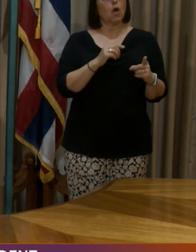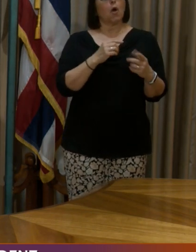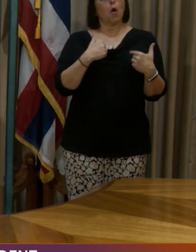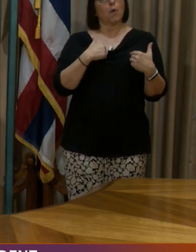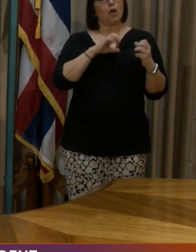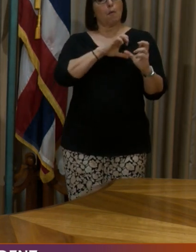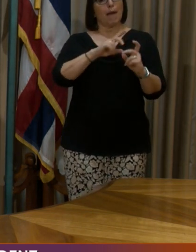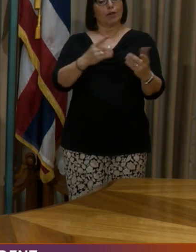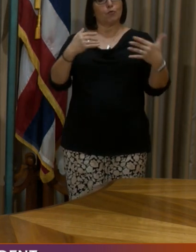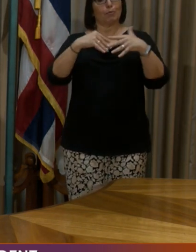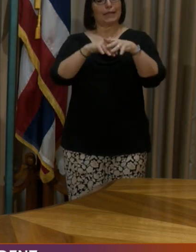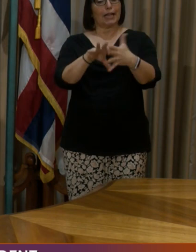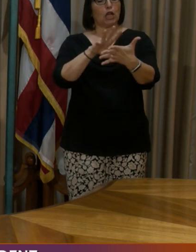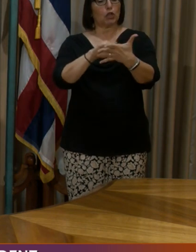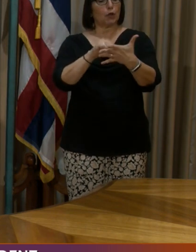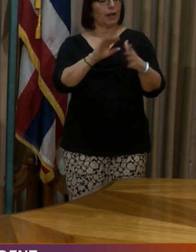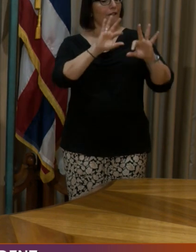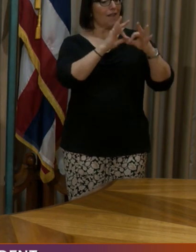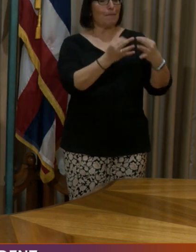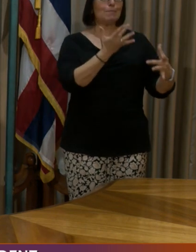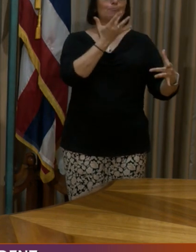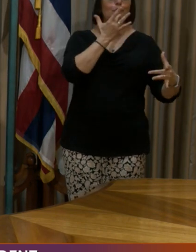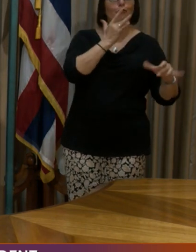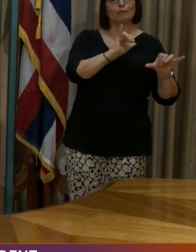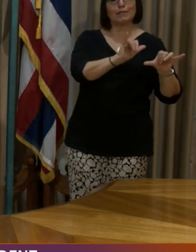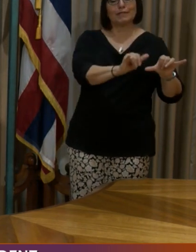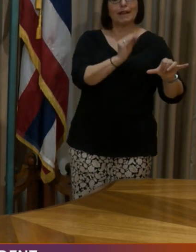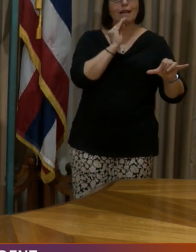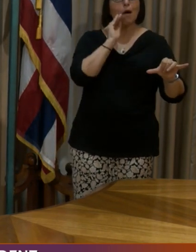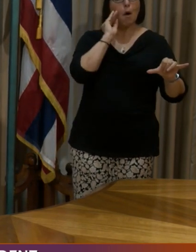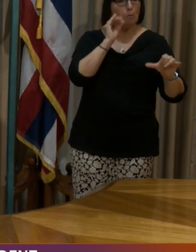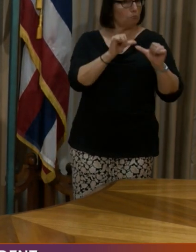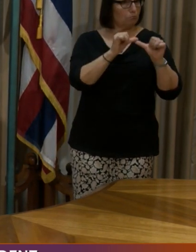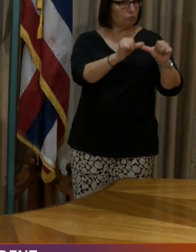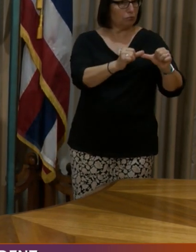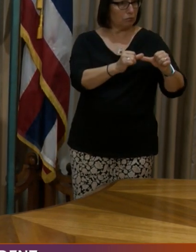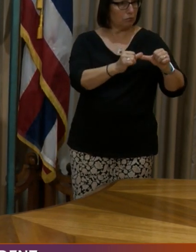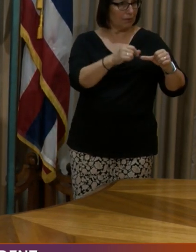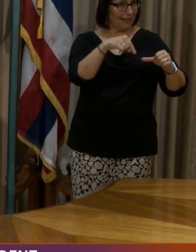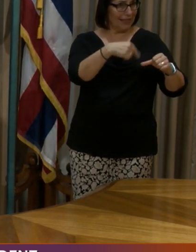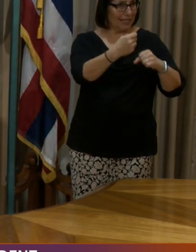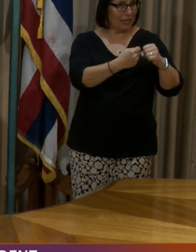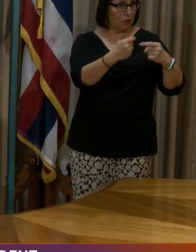ARE IN THAT MODE. SO IF WE WERE TO RETURN BACK AS WE RETURNED BACK TO BLENDED